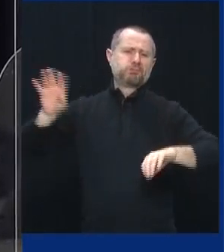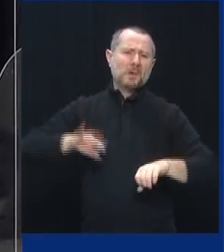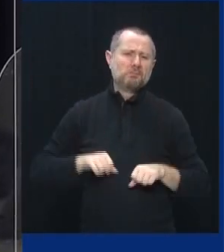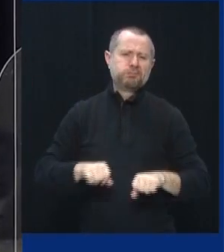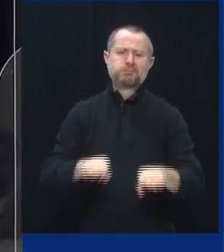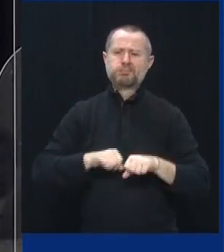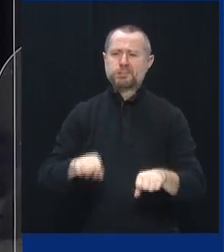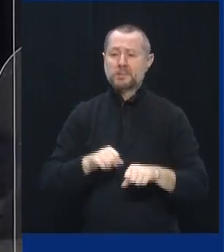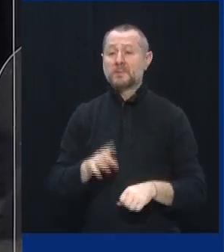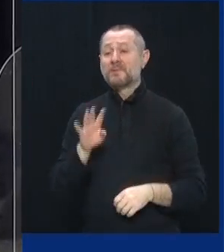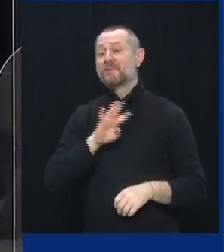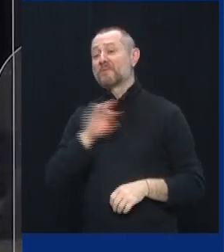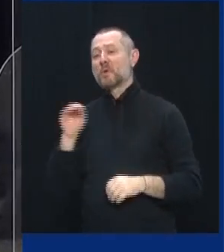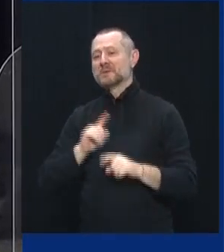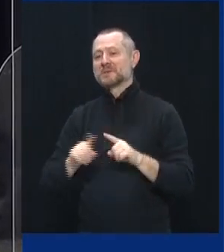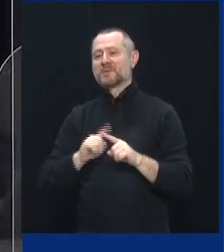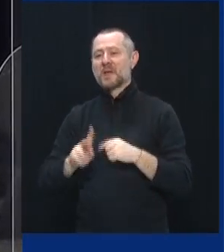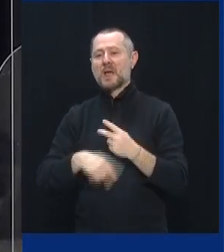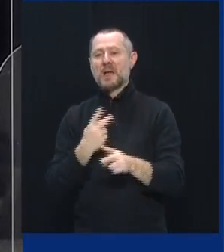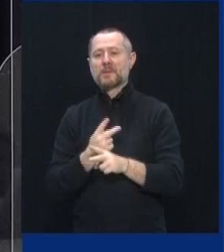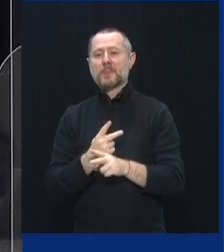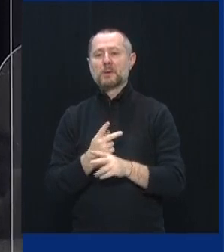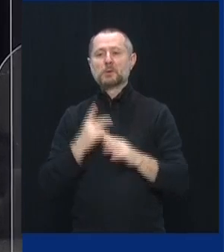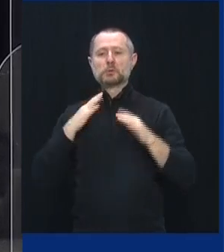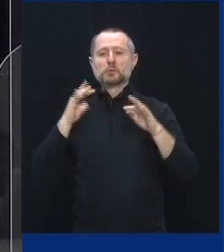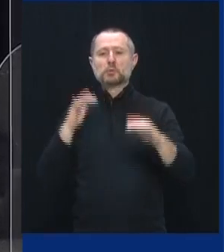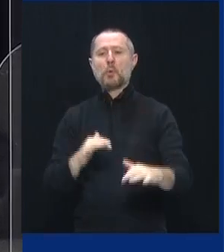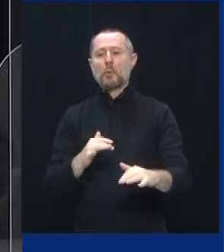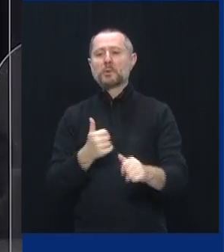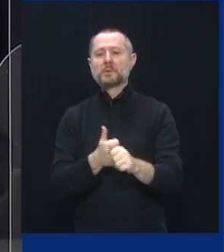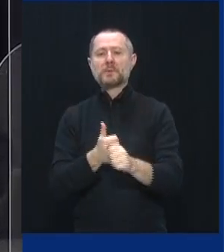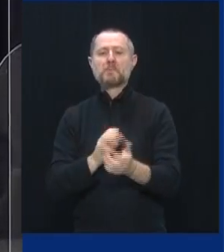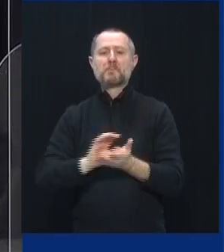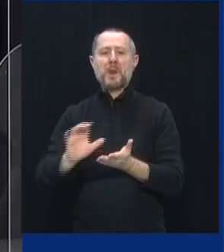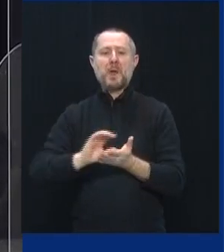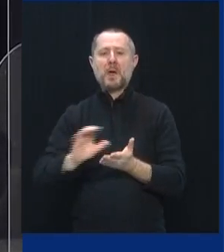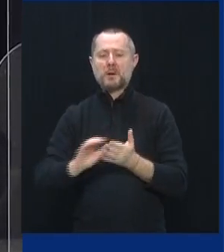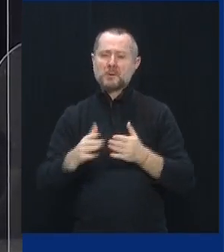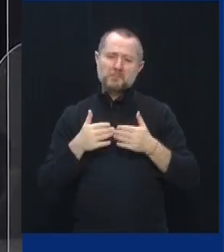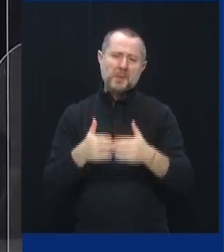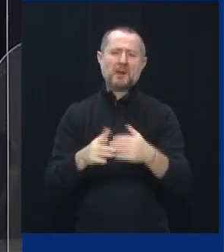WE HAD MORE THAN 100 PORTABLE SNOW BLOWERS AND THROWERS OUT DEPLOYED OVER 40 PIECES OF